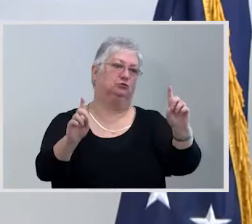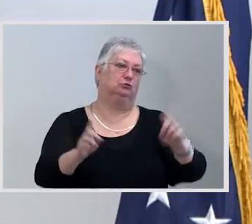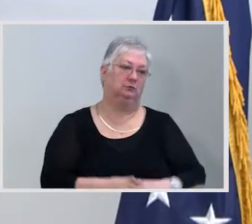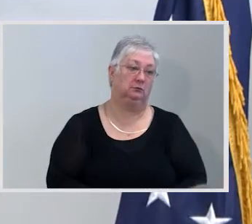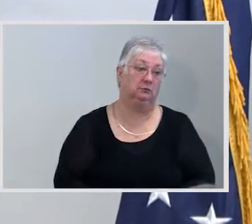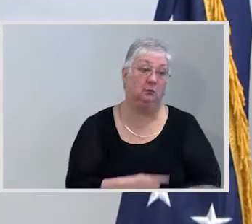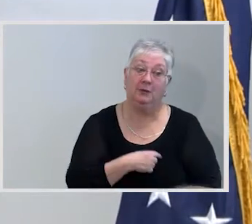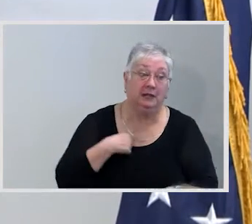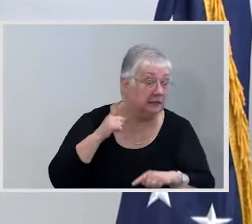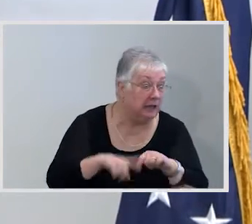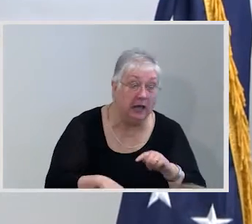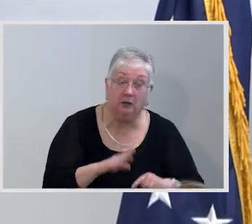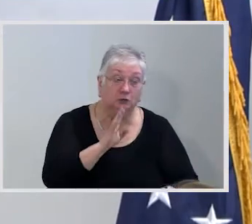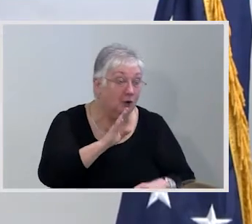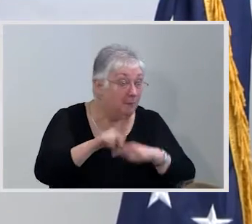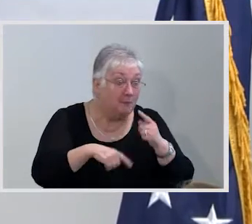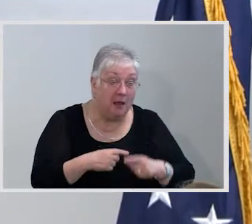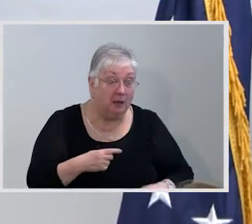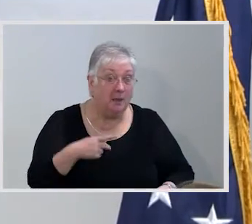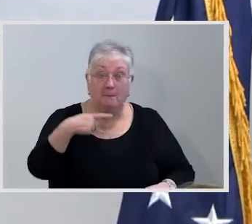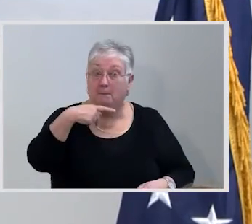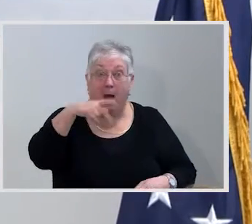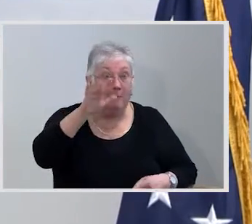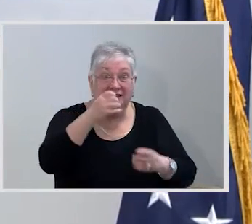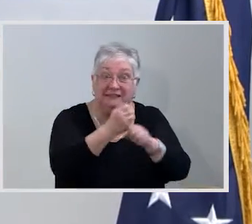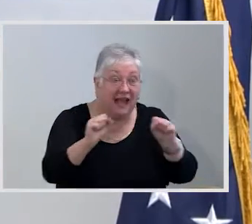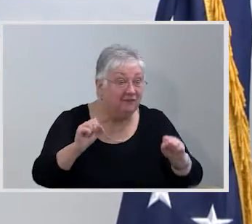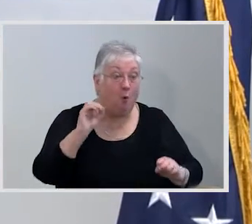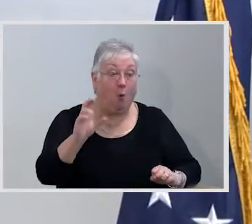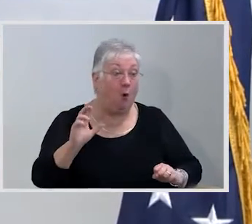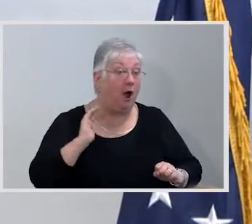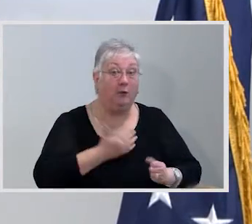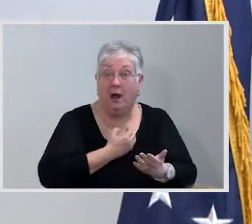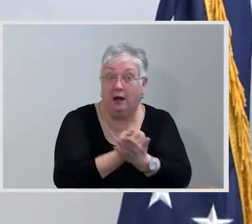AND JOBS WITHOUT BRINGING THAT CONVERSATION BACK TO EDUCATION.